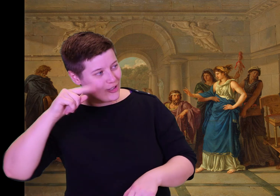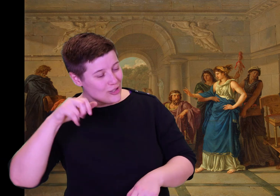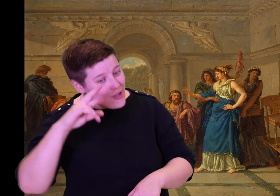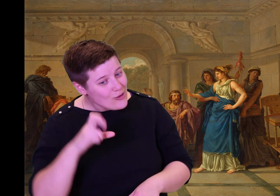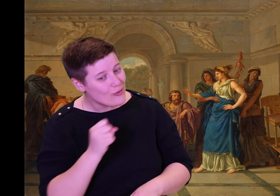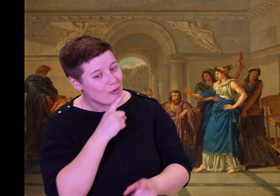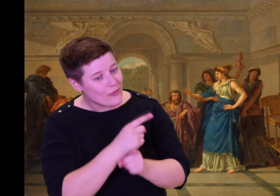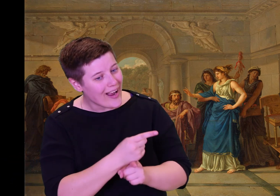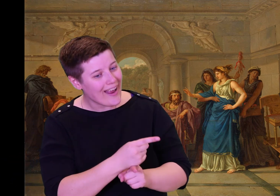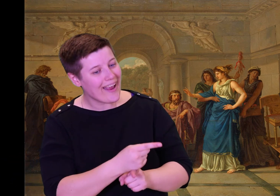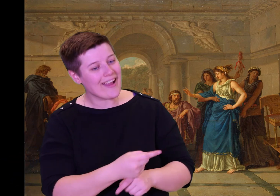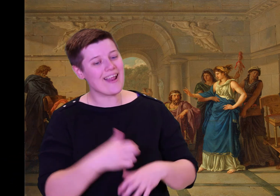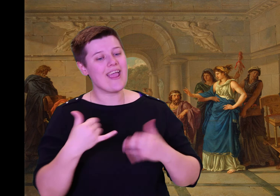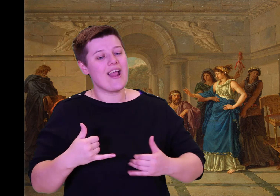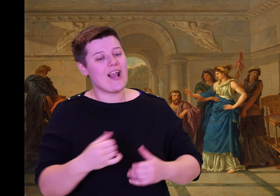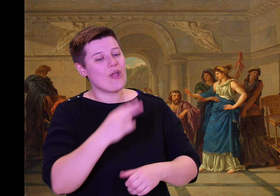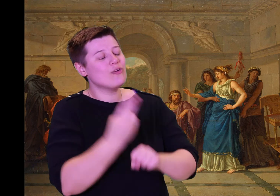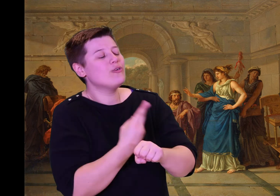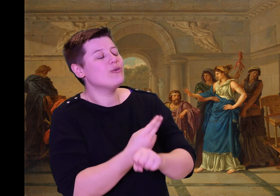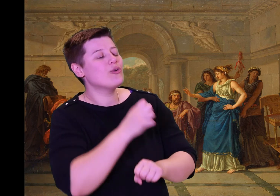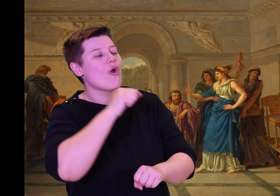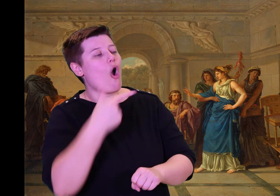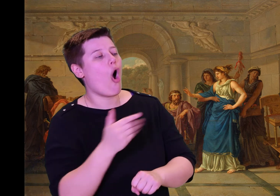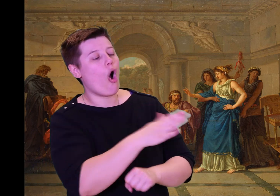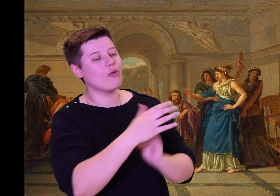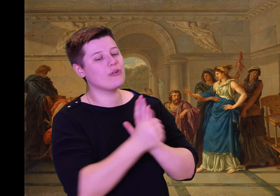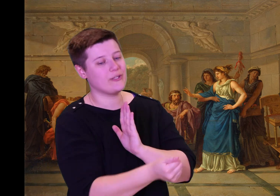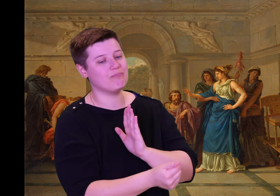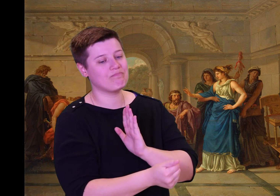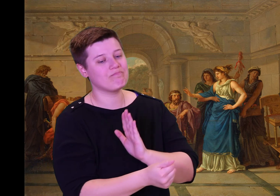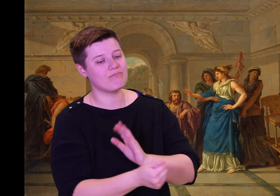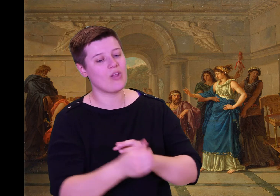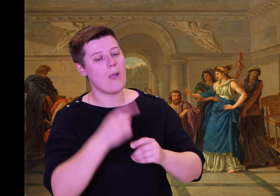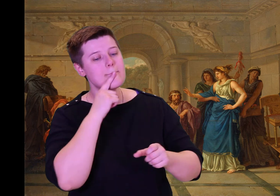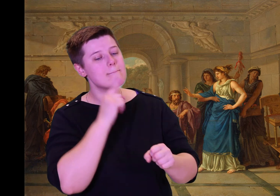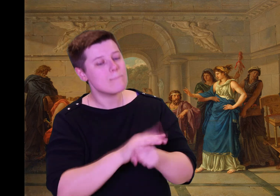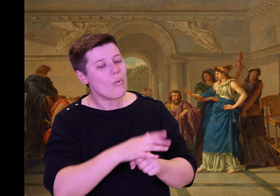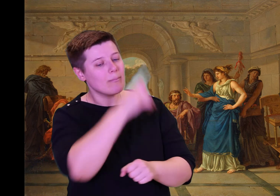plunder. It is granted him to see the ones he loves,